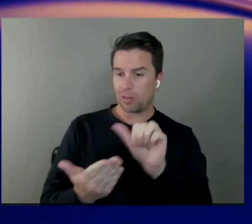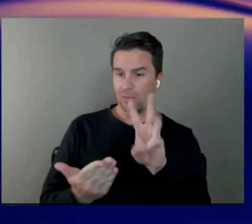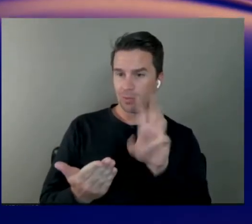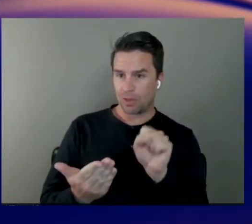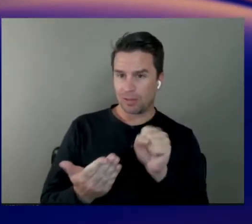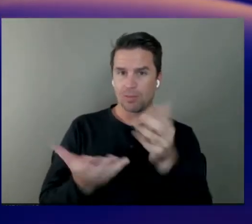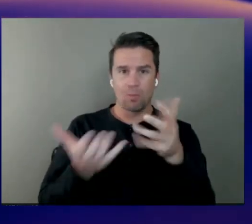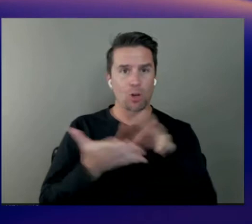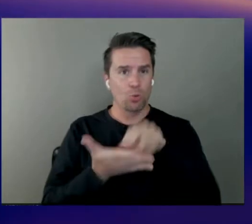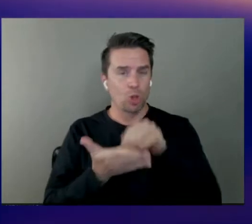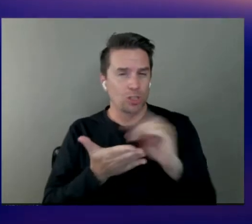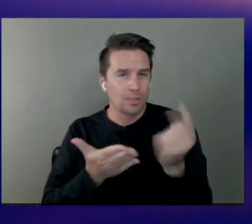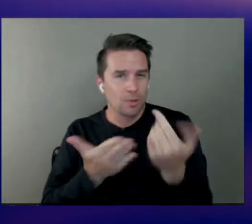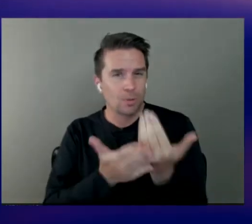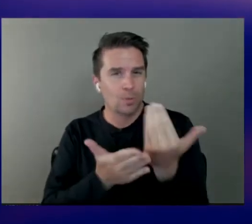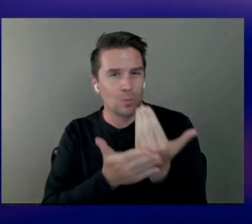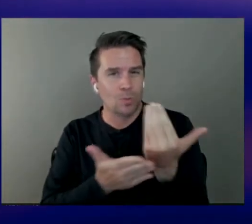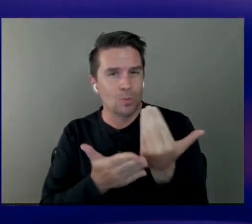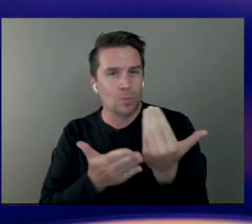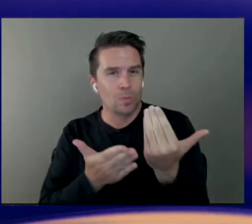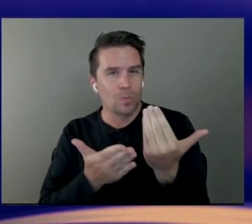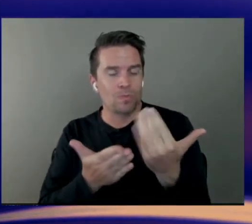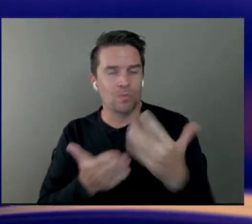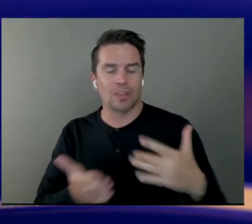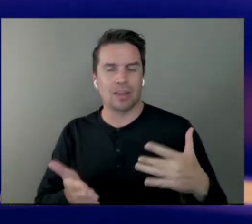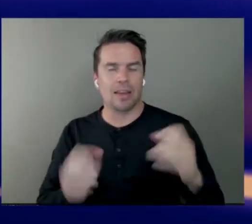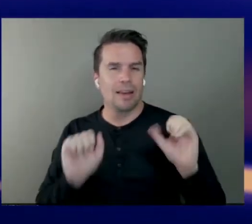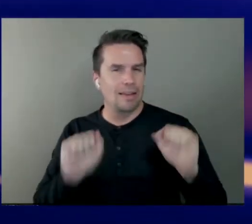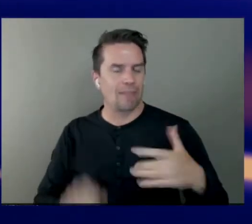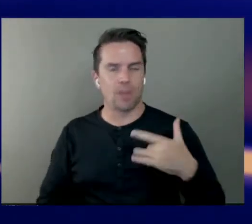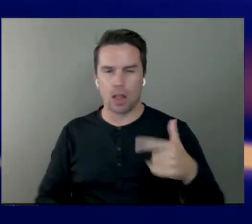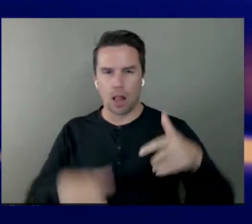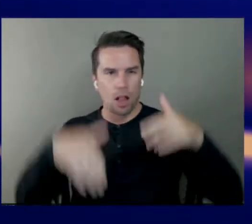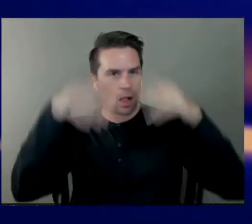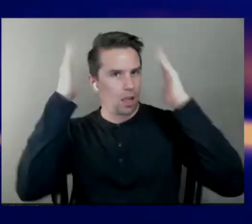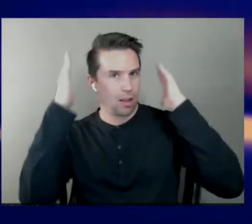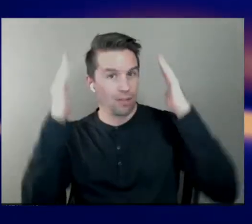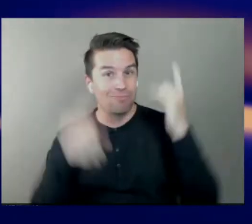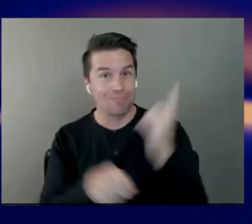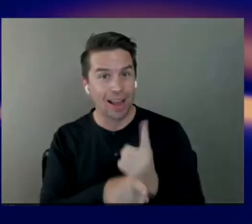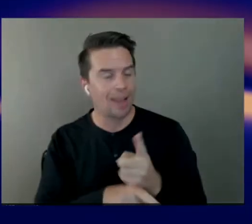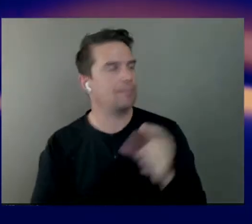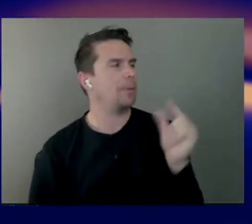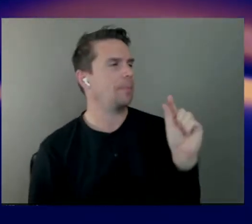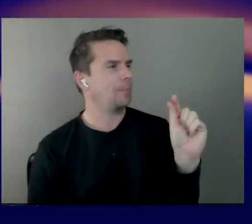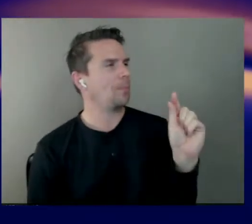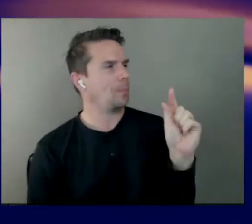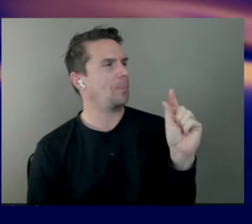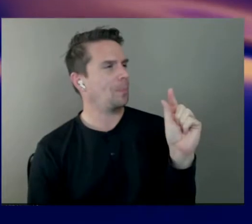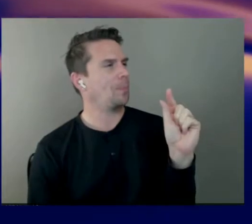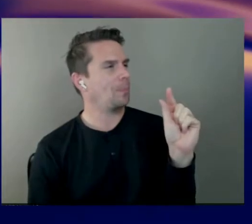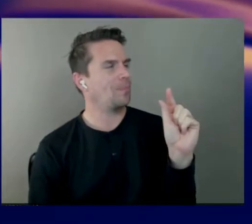it's a bit overwhelming, just a little. Little bit, little bit. You know, we have 250 plus services,